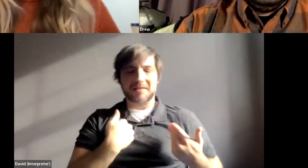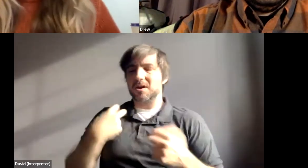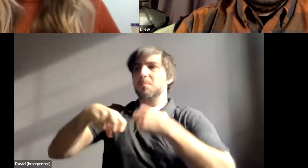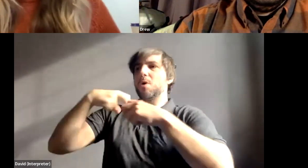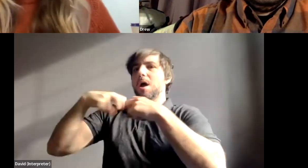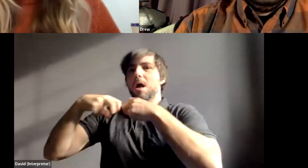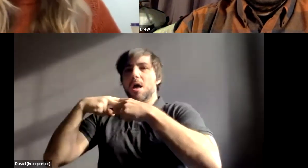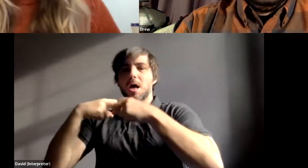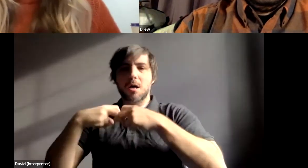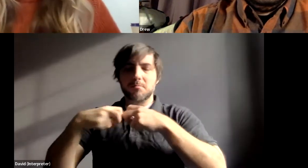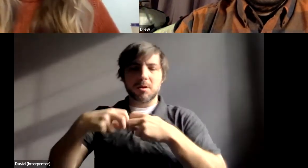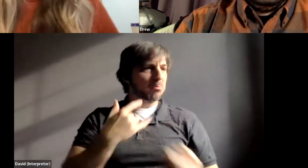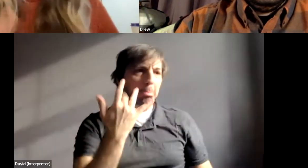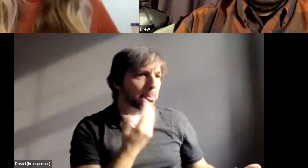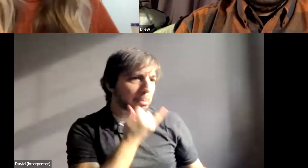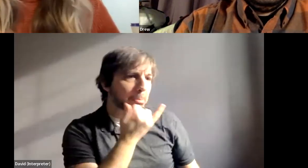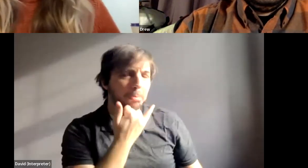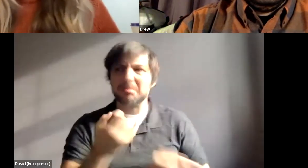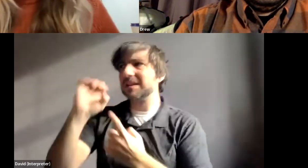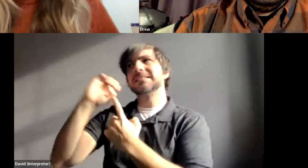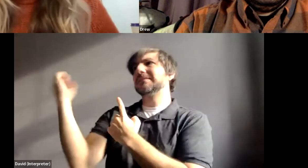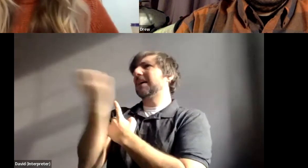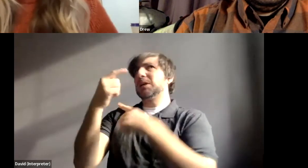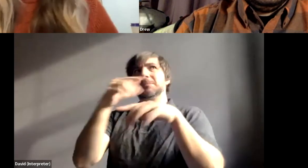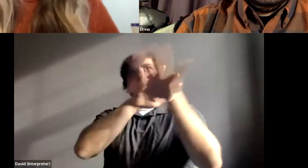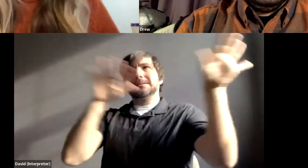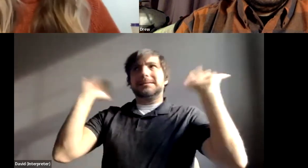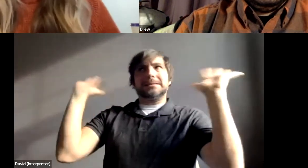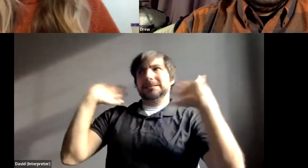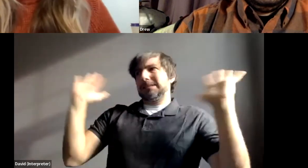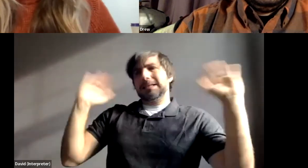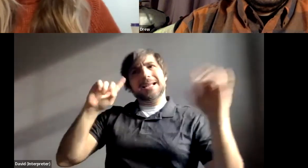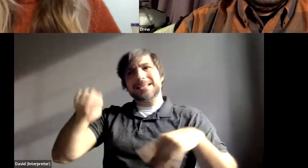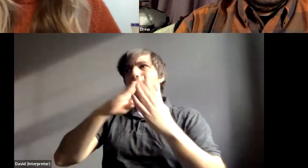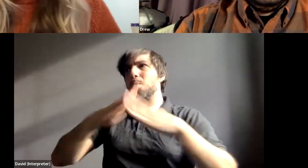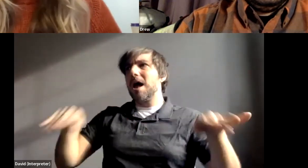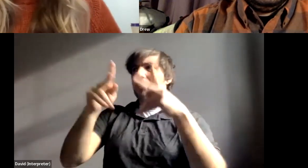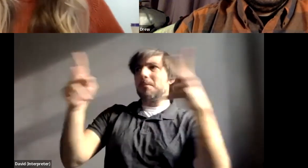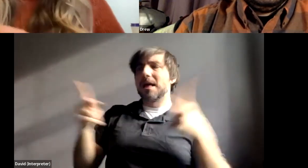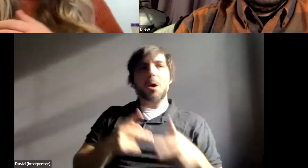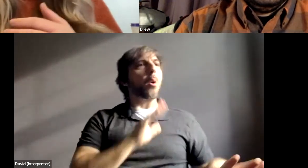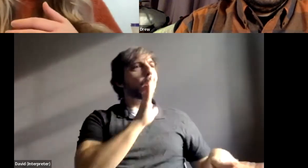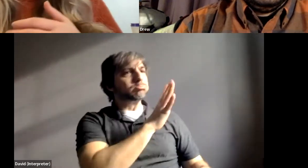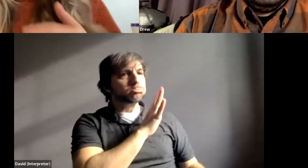environment in the building, they can come into the area. It's a quiet space. There is various